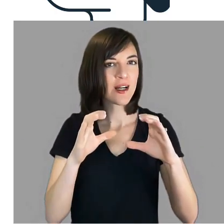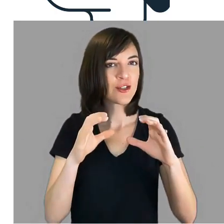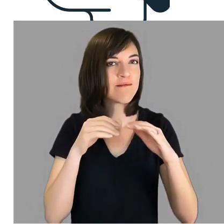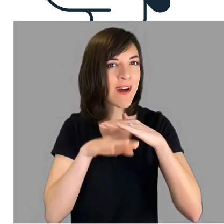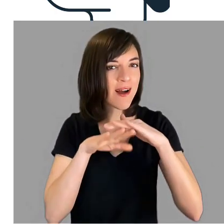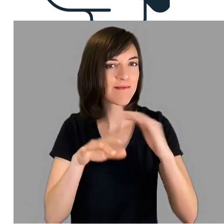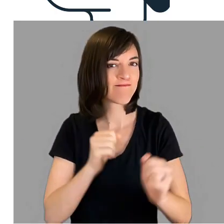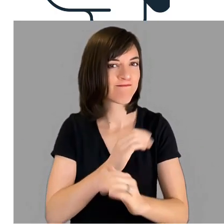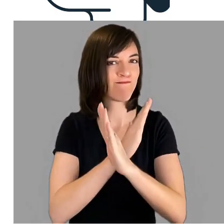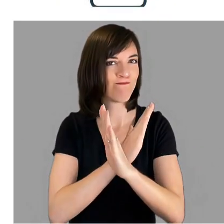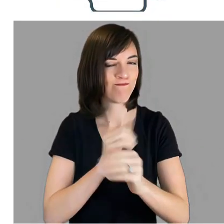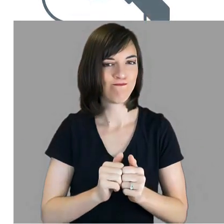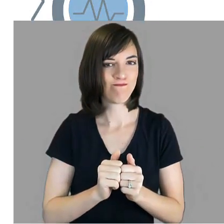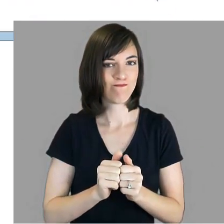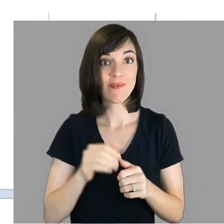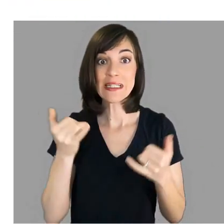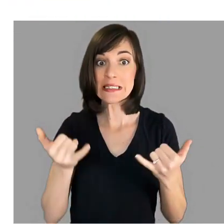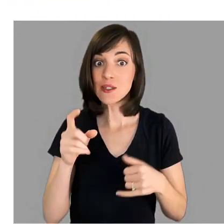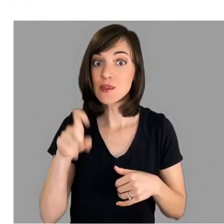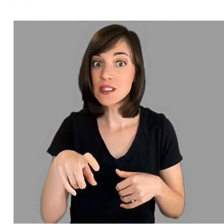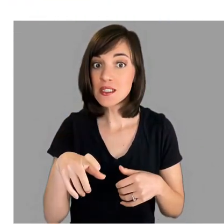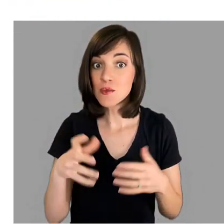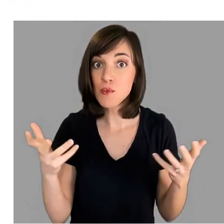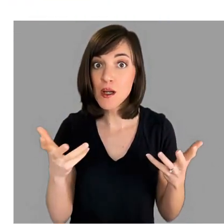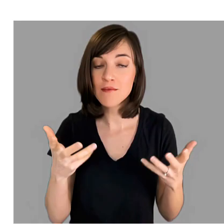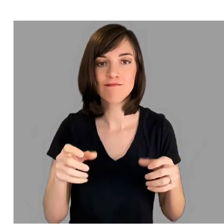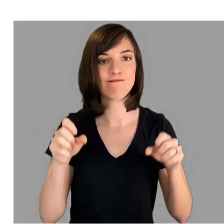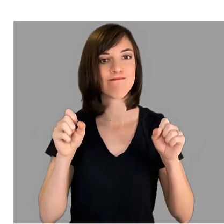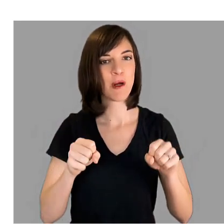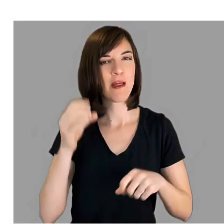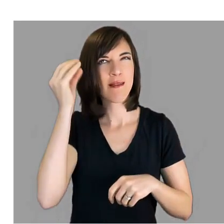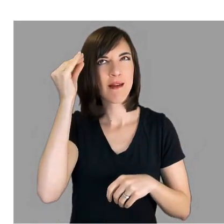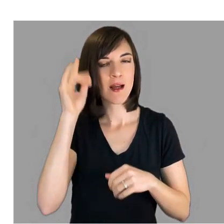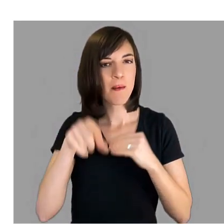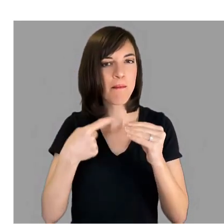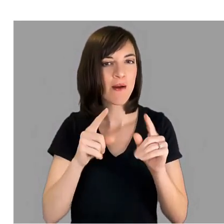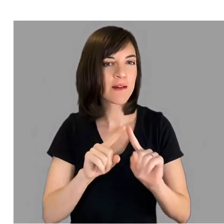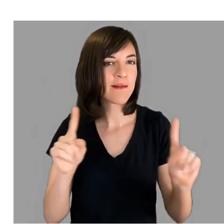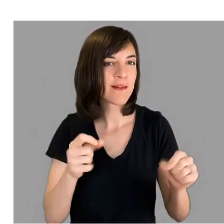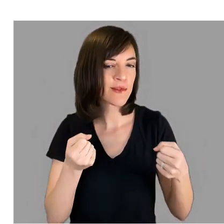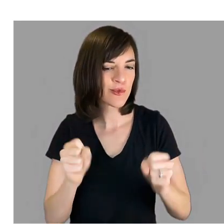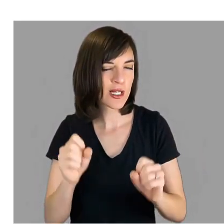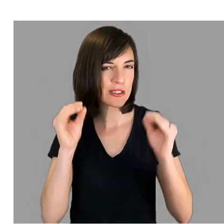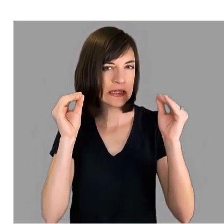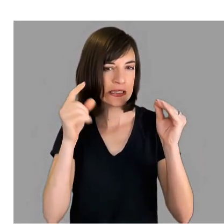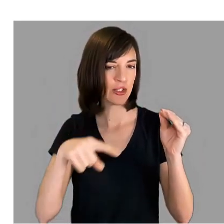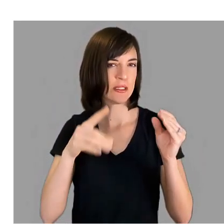lack some or all of these skills due to communication and language access. As a